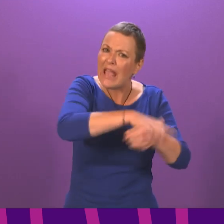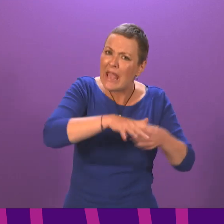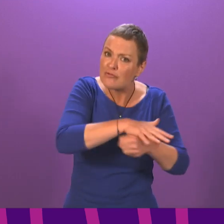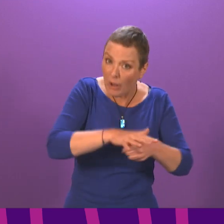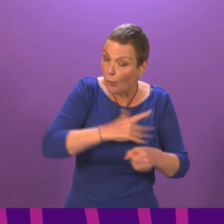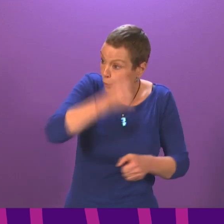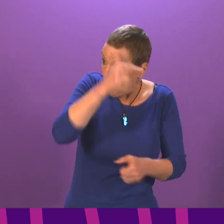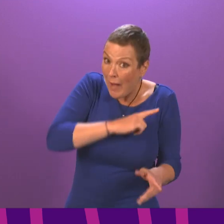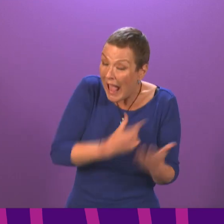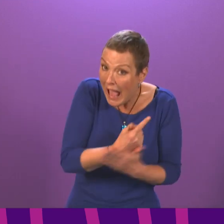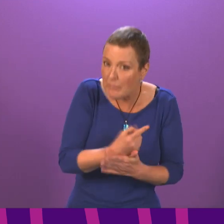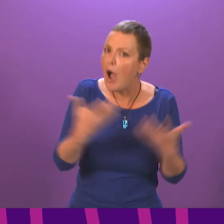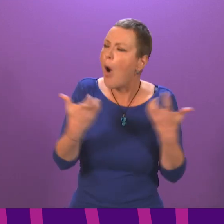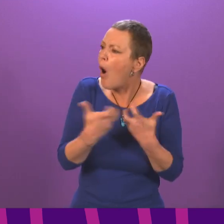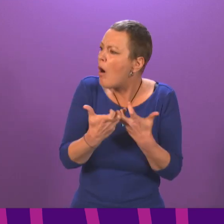taken to prevent them?